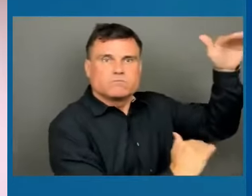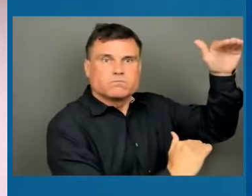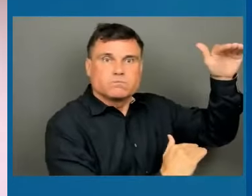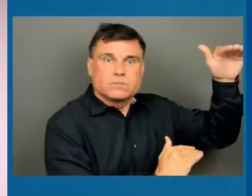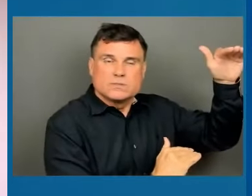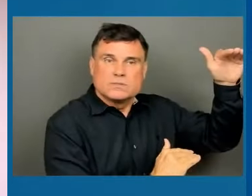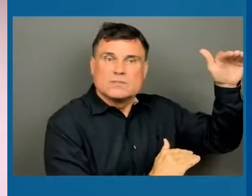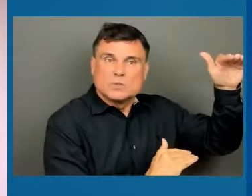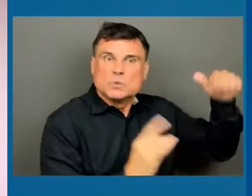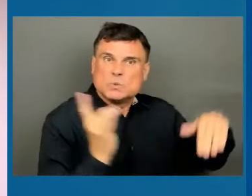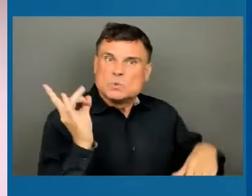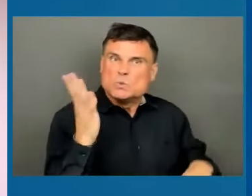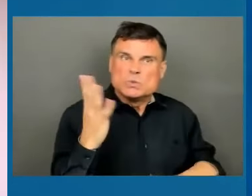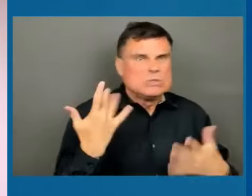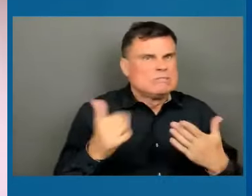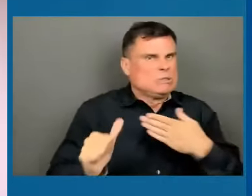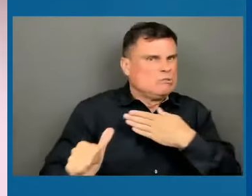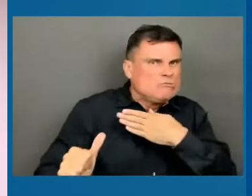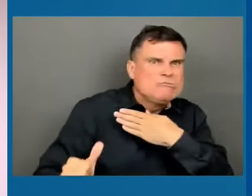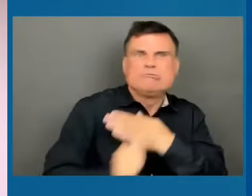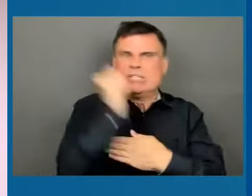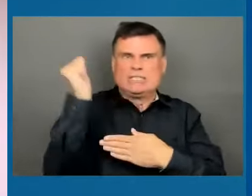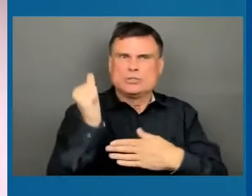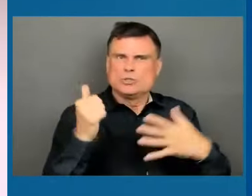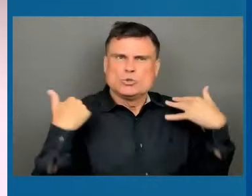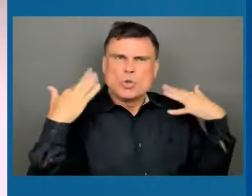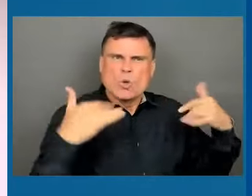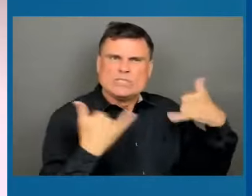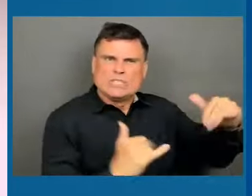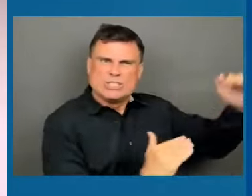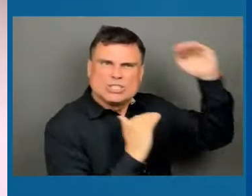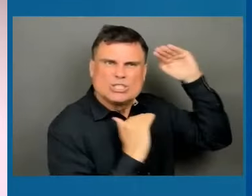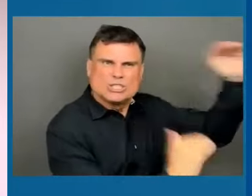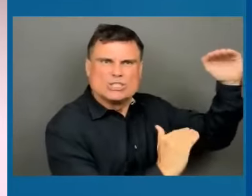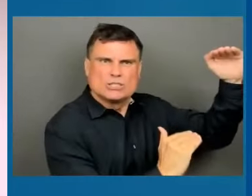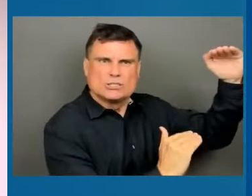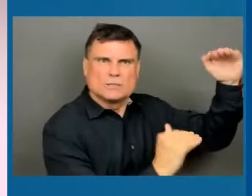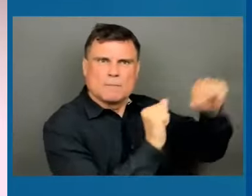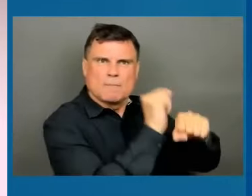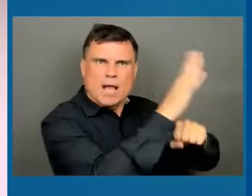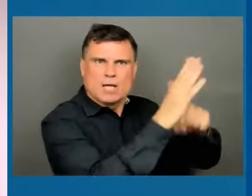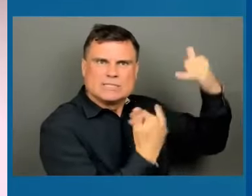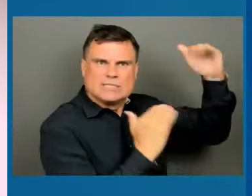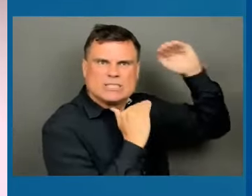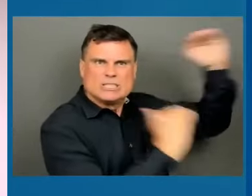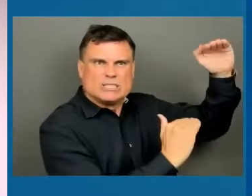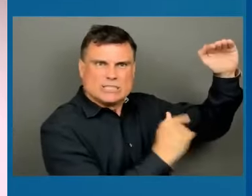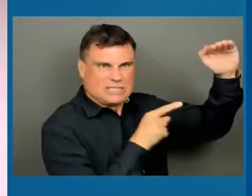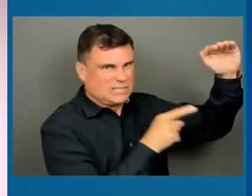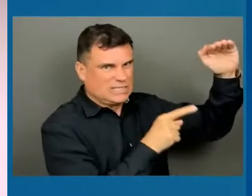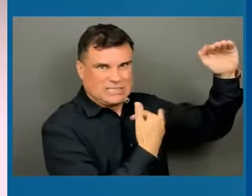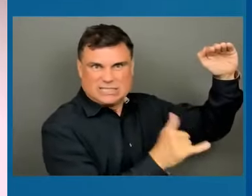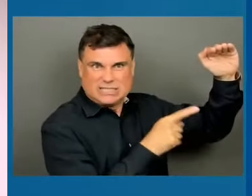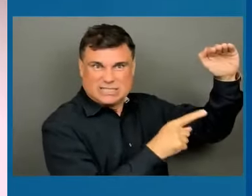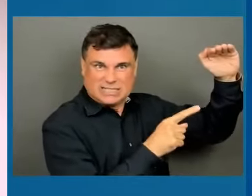Mountainous regions of the interior. As we come into June that high value, what that